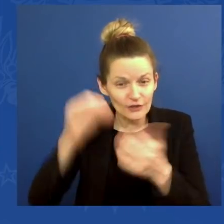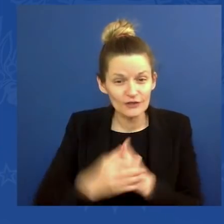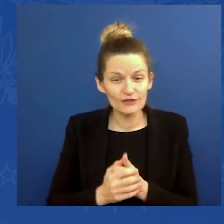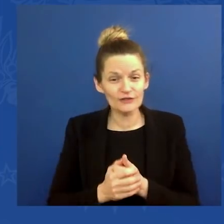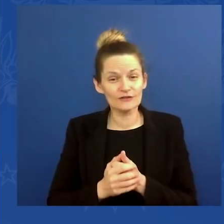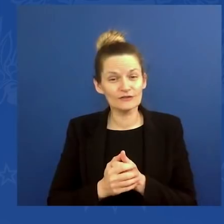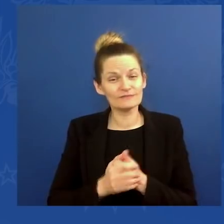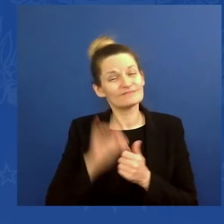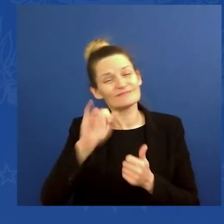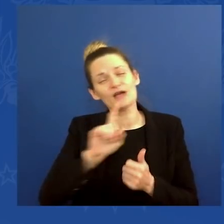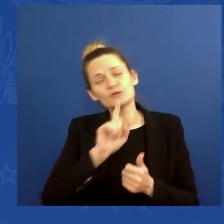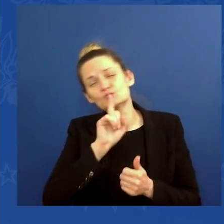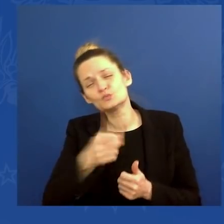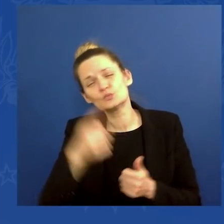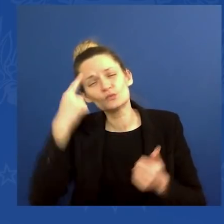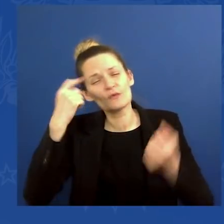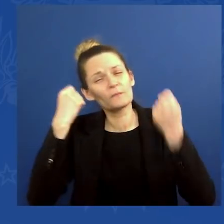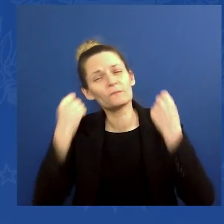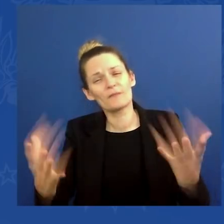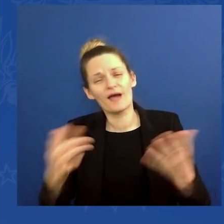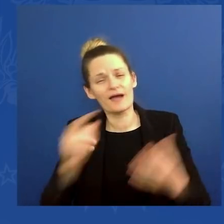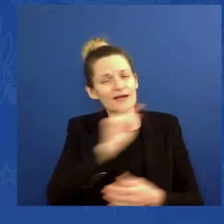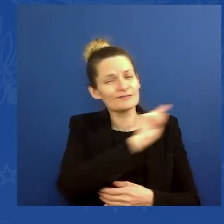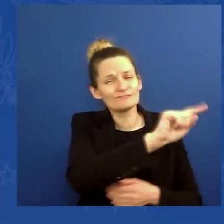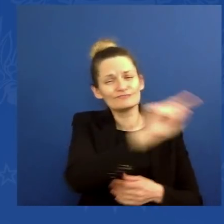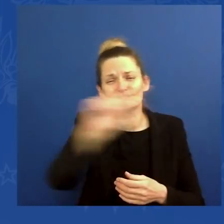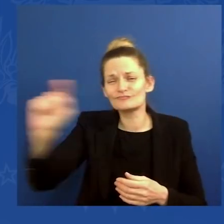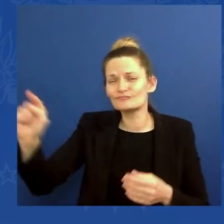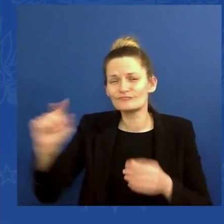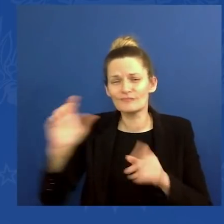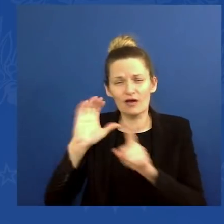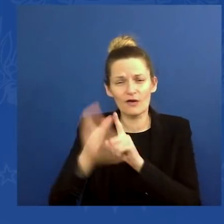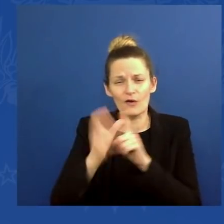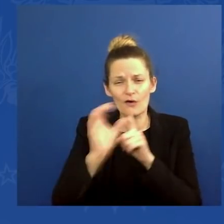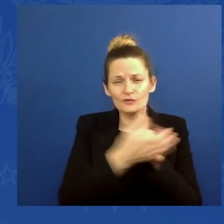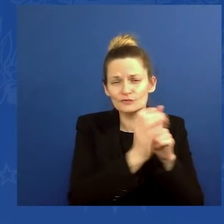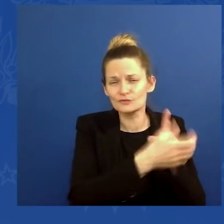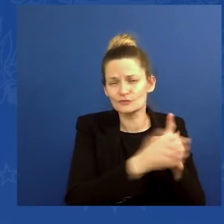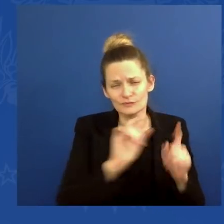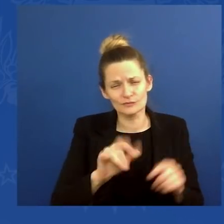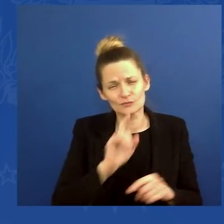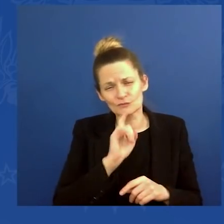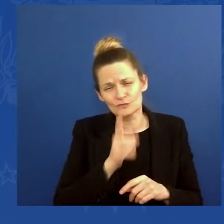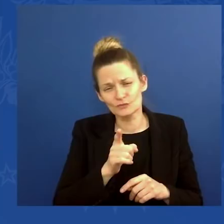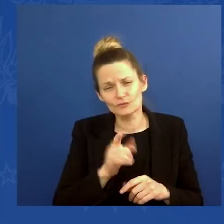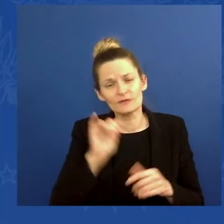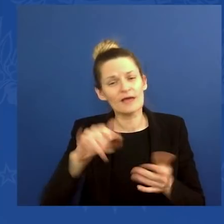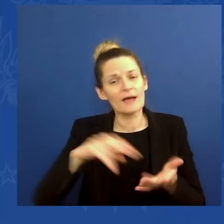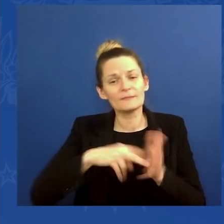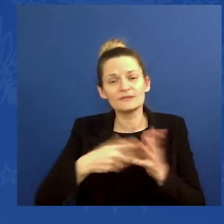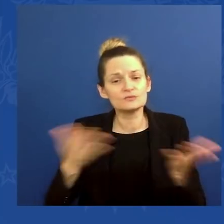and other backgrounds as well, were taught that -- that, you know, it's all about striving for a better future;